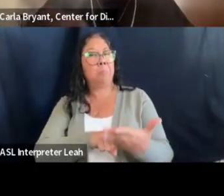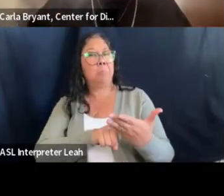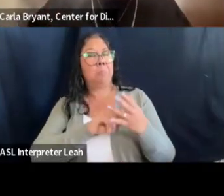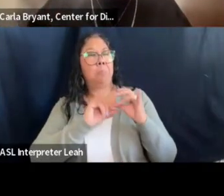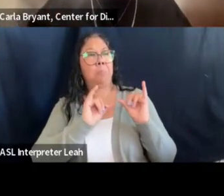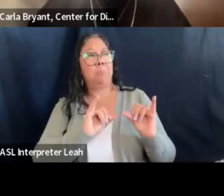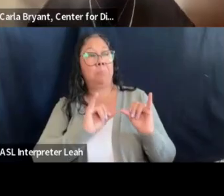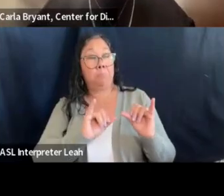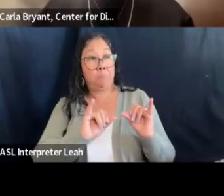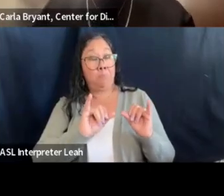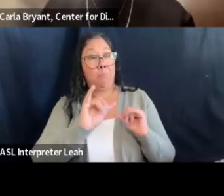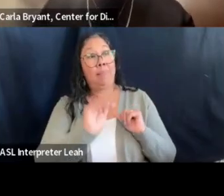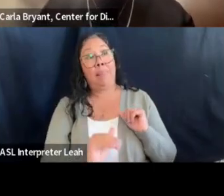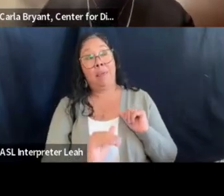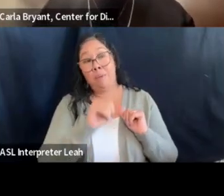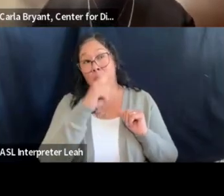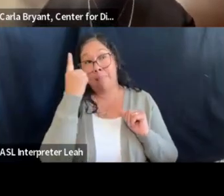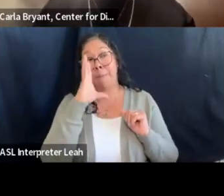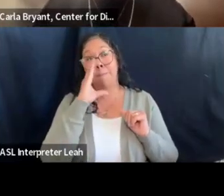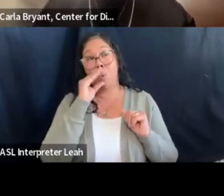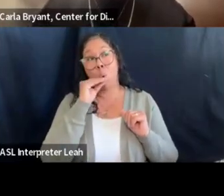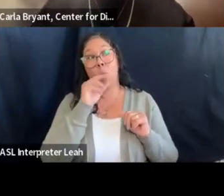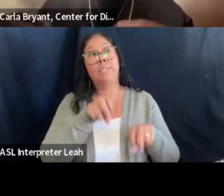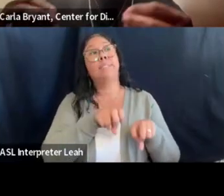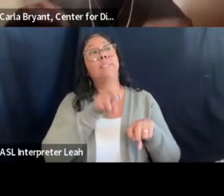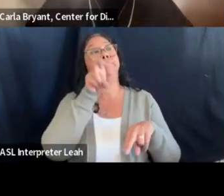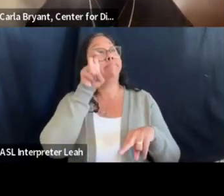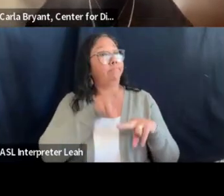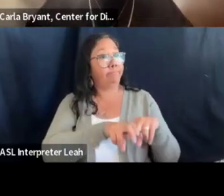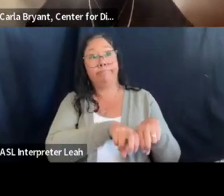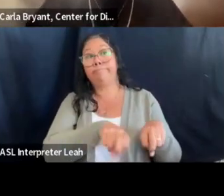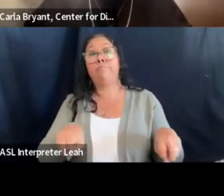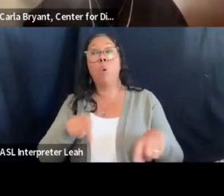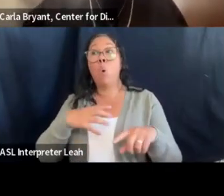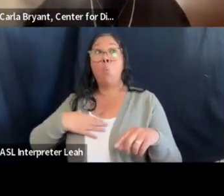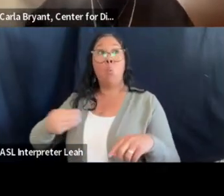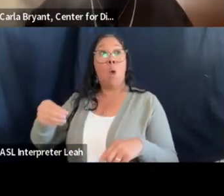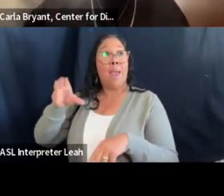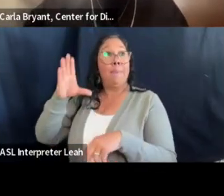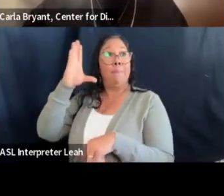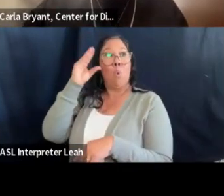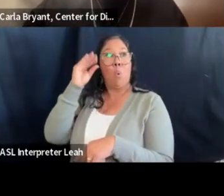the little black boys were put on the blue bench, but the little white boys had this interaction